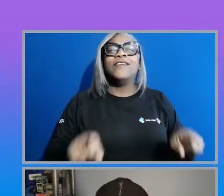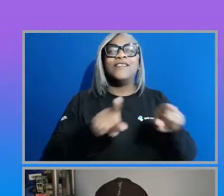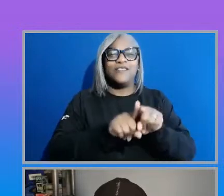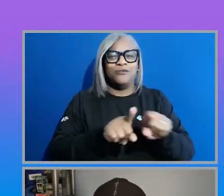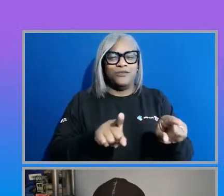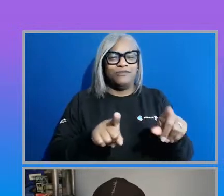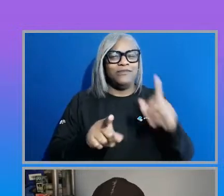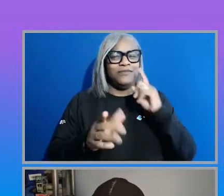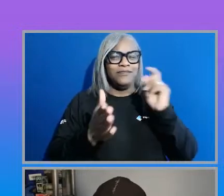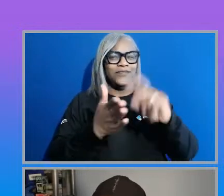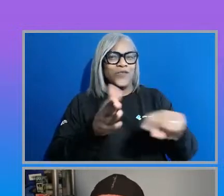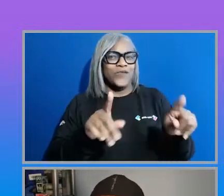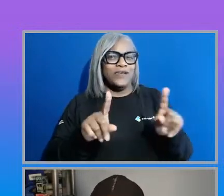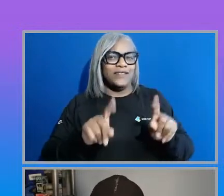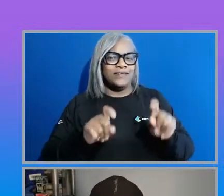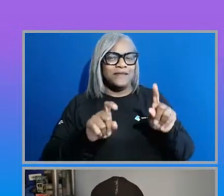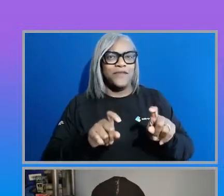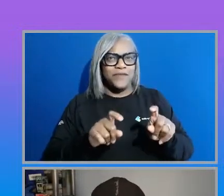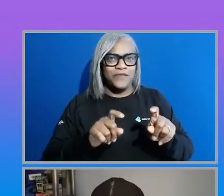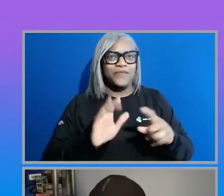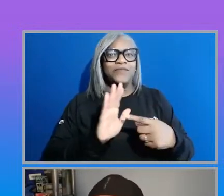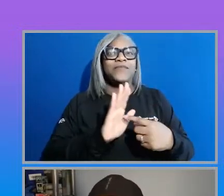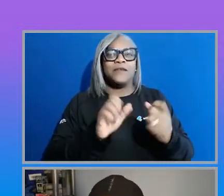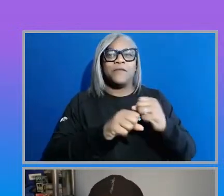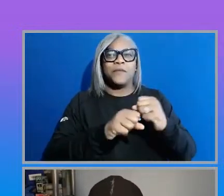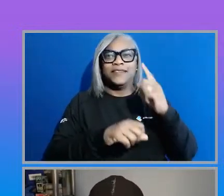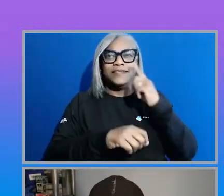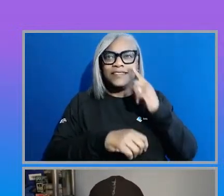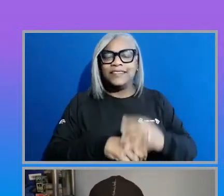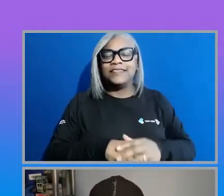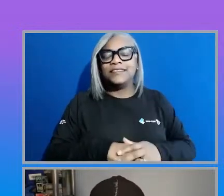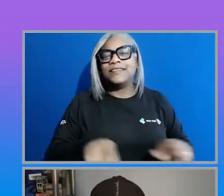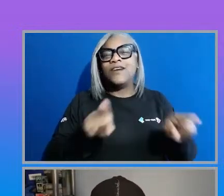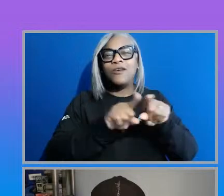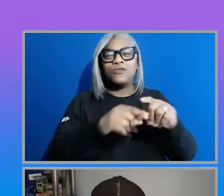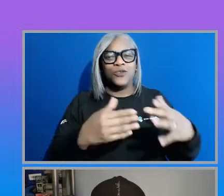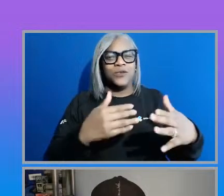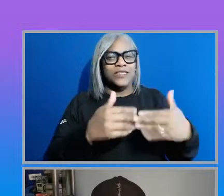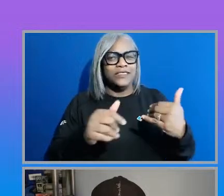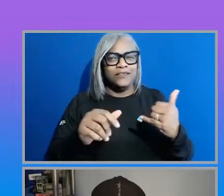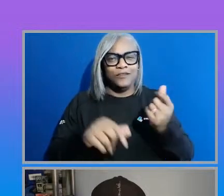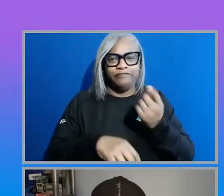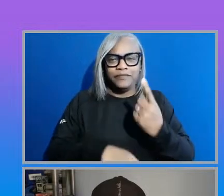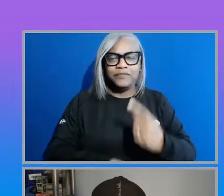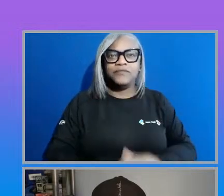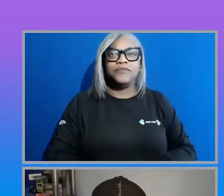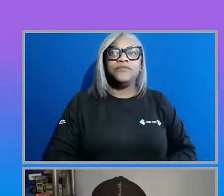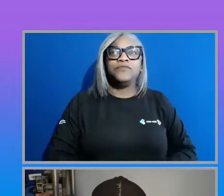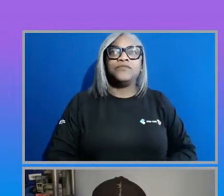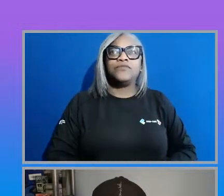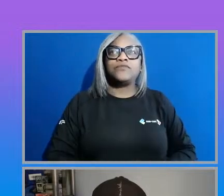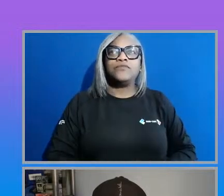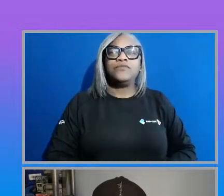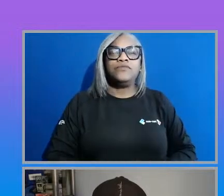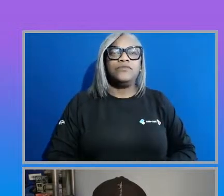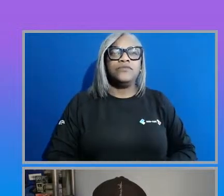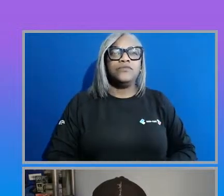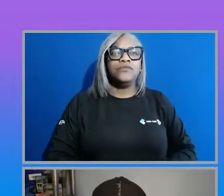because I think once we see an example, they make a lot more sense. They're kind of pretty self-explanatory. So let me let